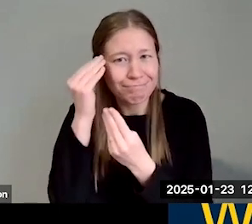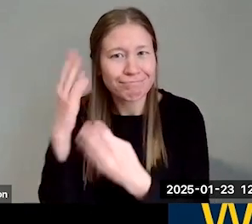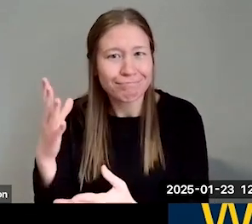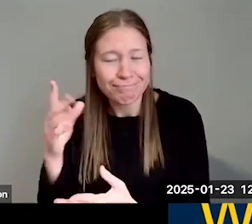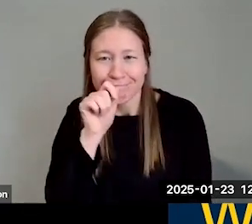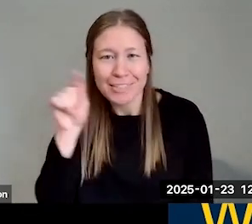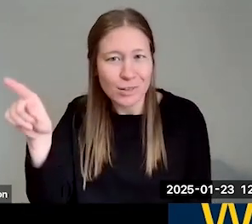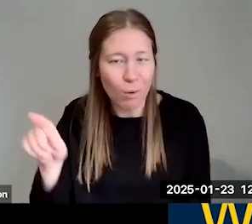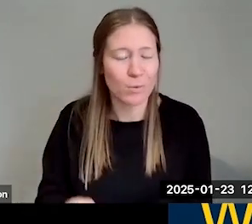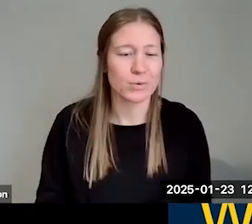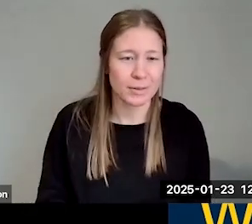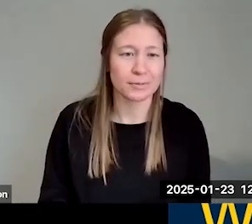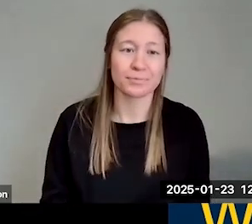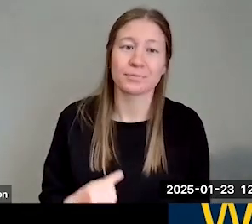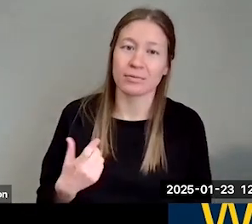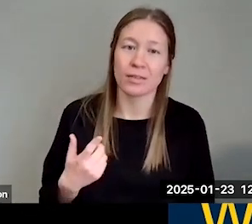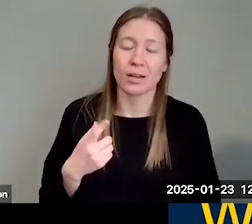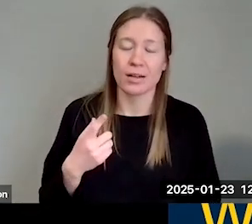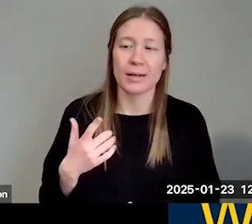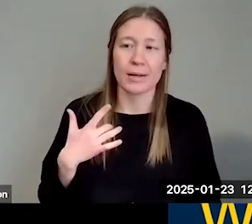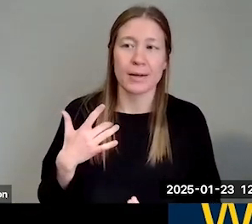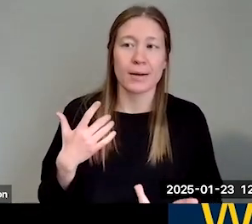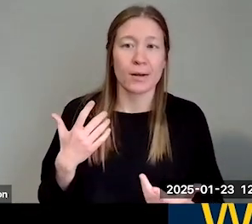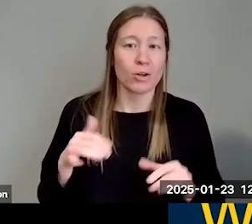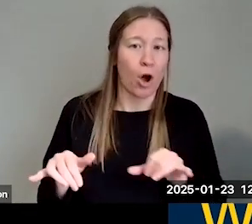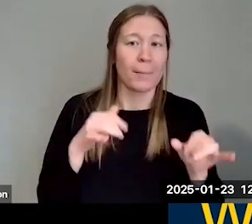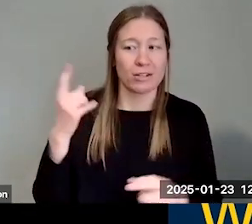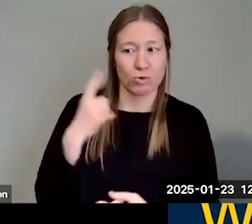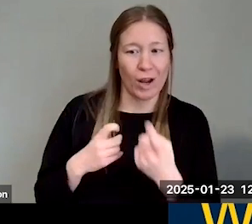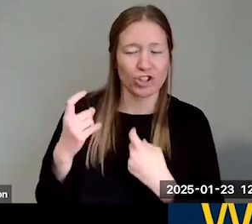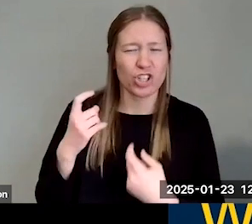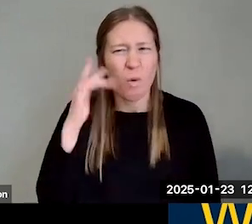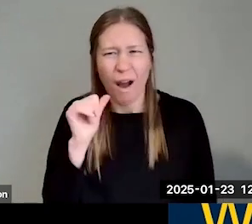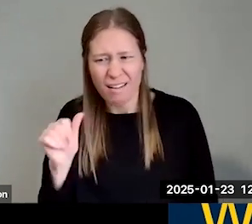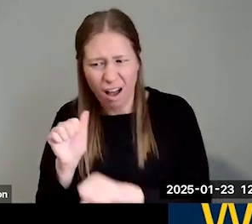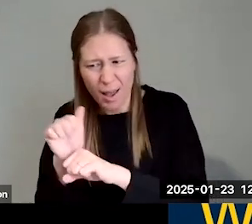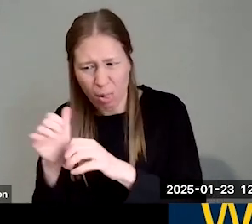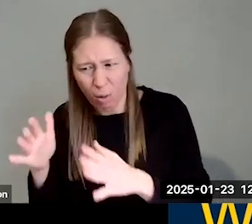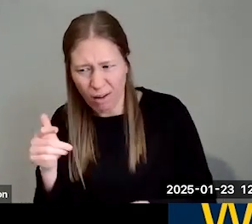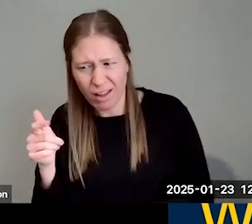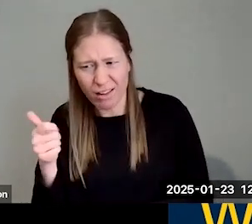We do get lots of questions as well about how come an employee didn't disclose the need for the accommodation